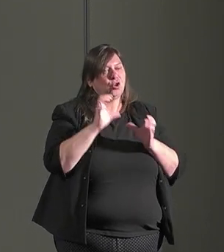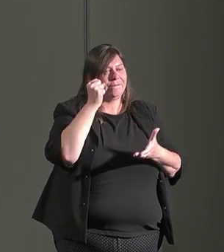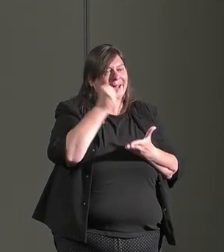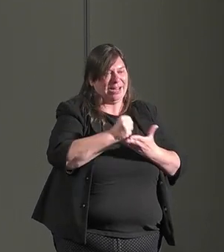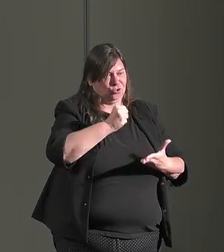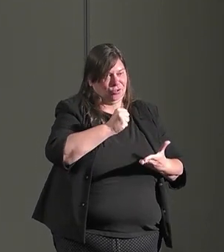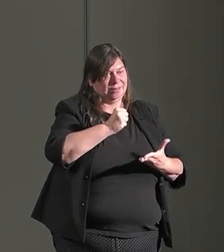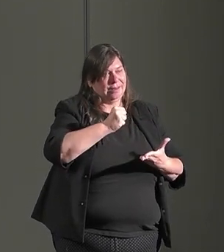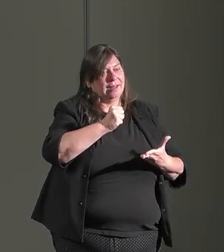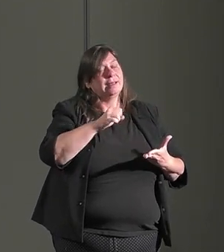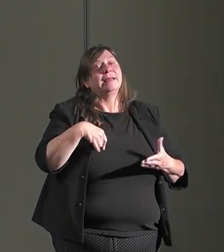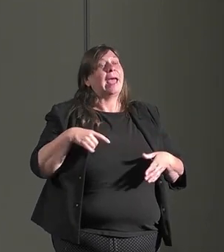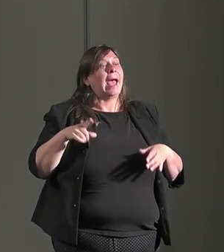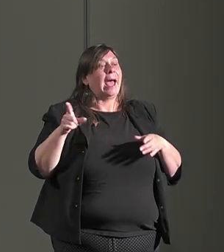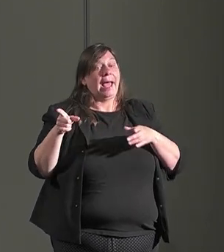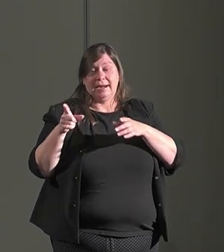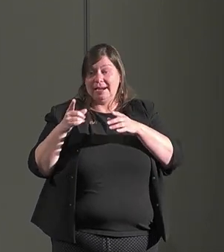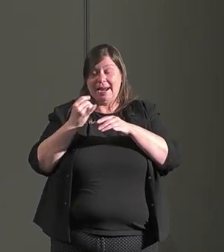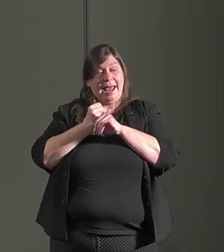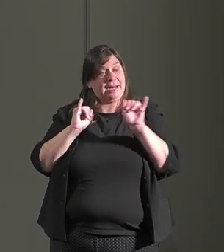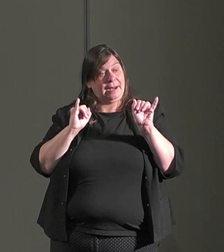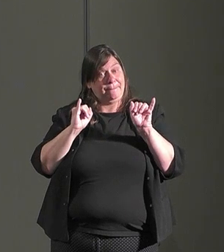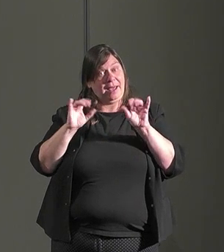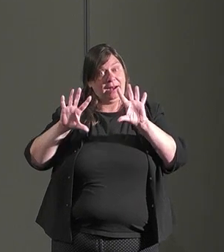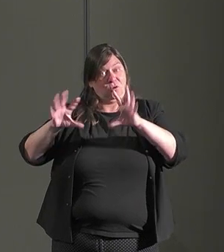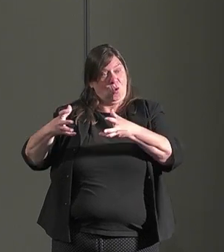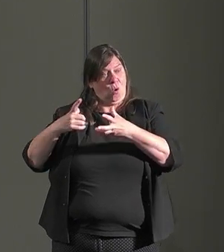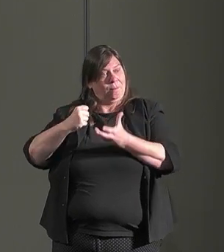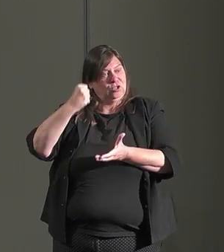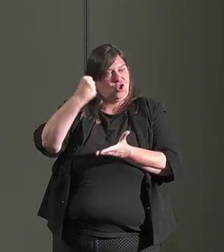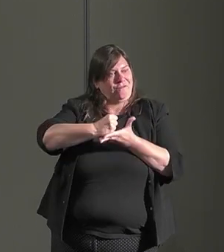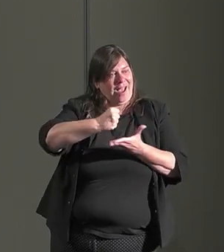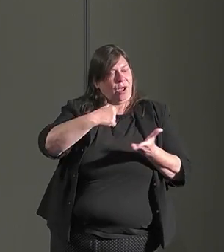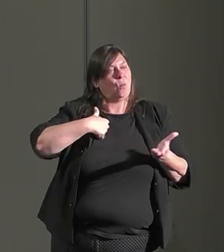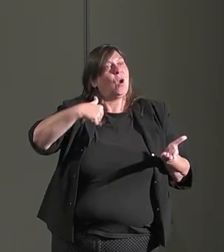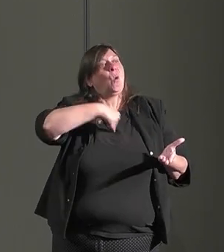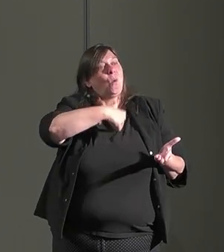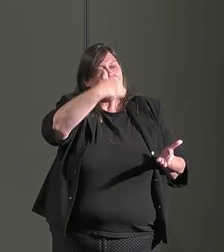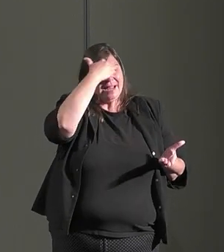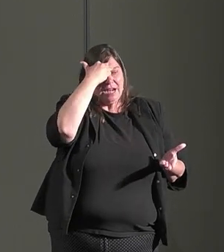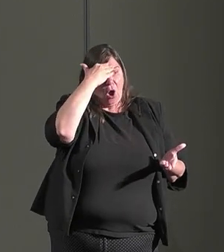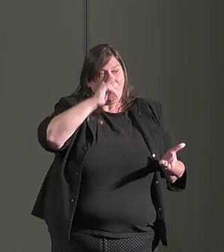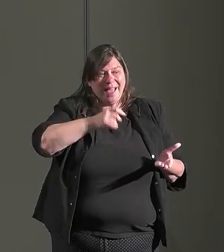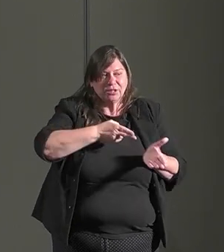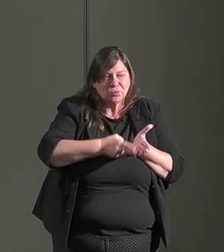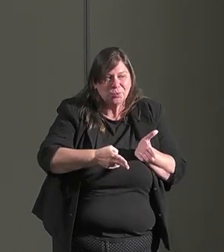Can an independent body certify this information so we know it is true and know what the publisher is claiming is factual and know it is complete. The global accessible program is success to bring